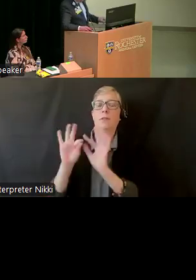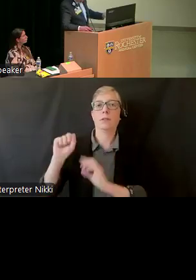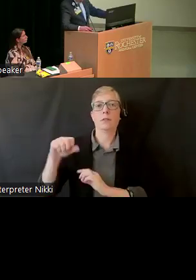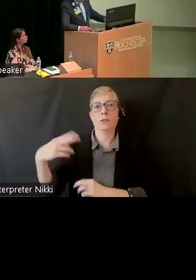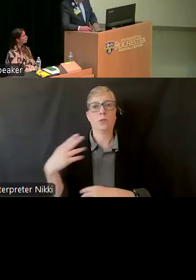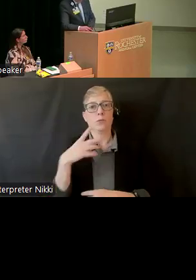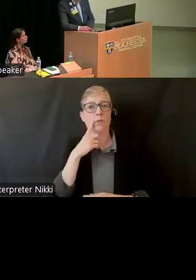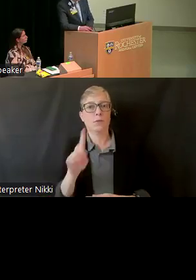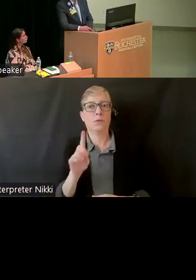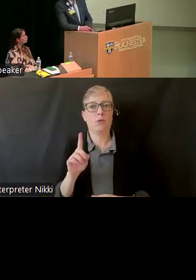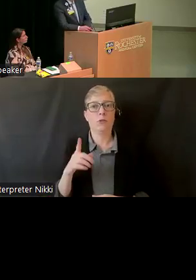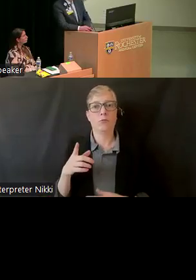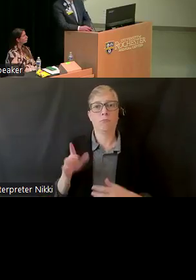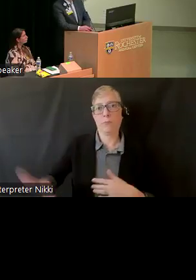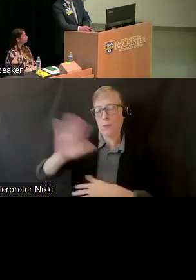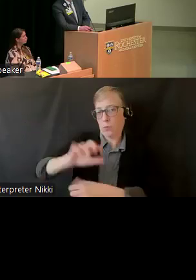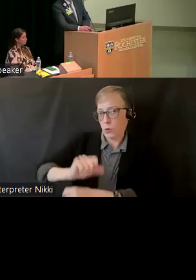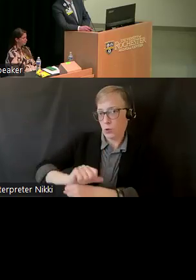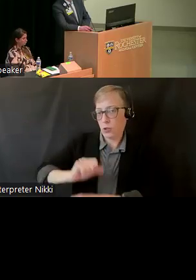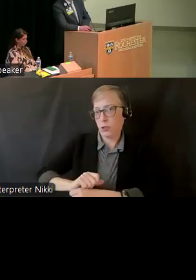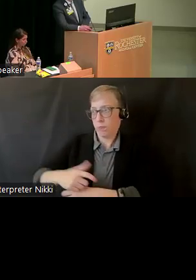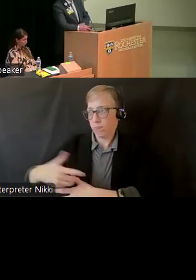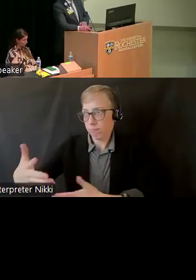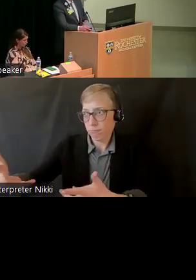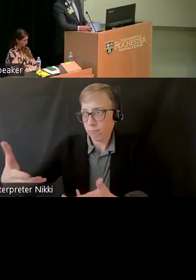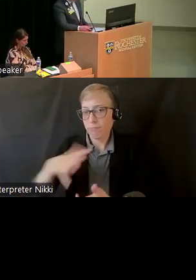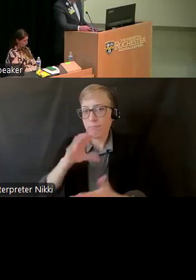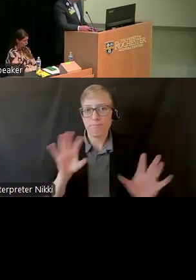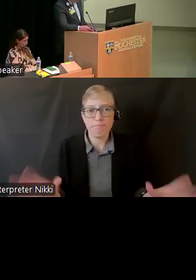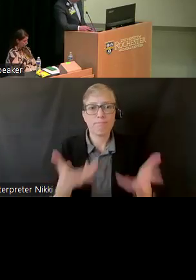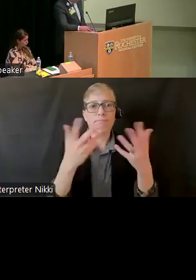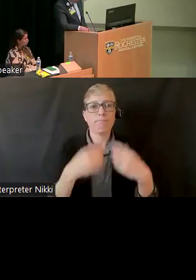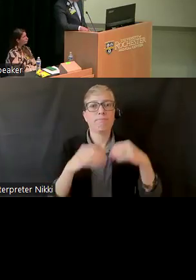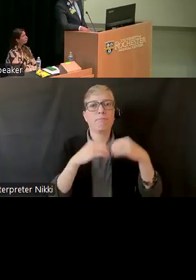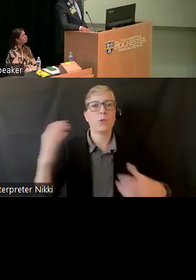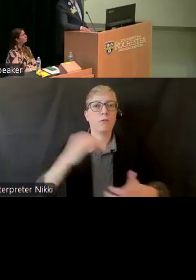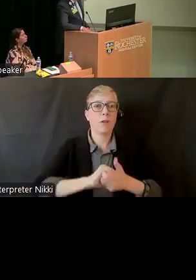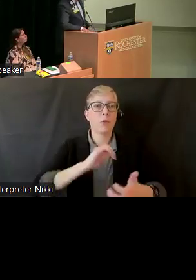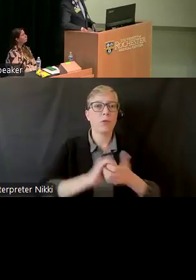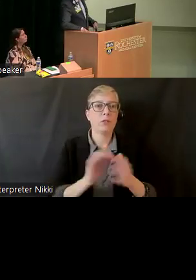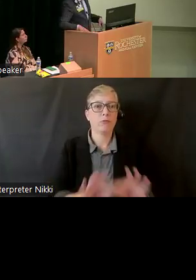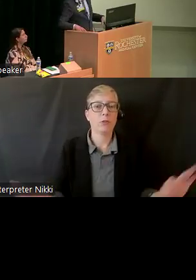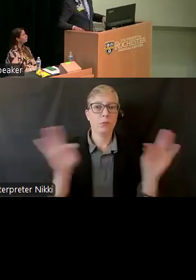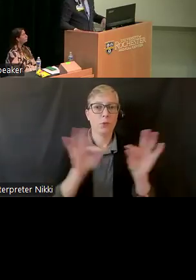into their work and to nurture ongoing meaningful collaborations so obviously next year we hope to